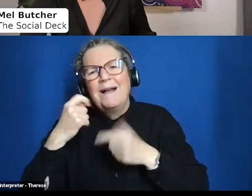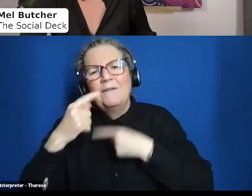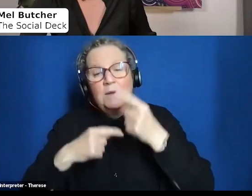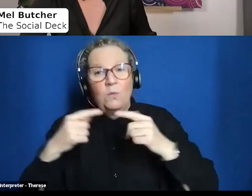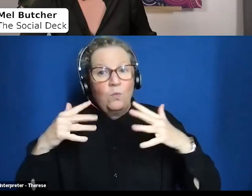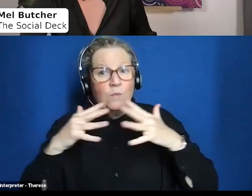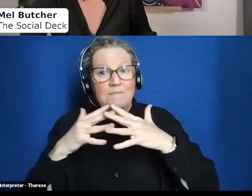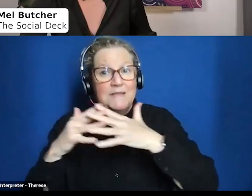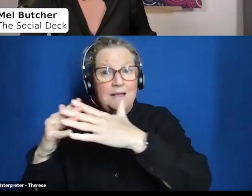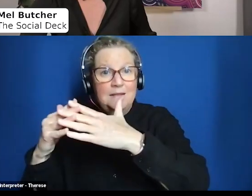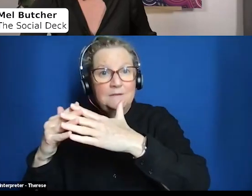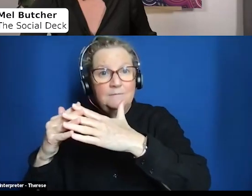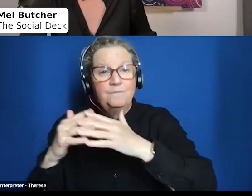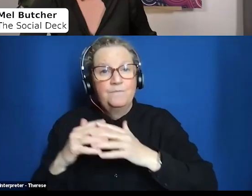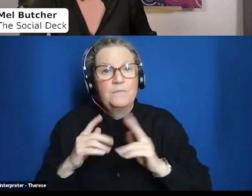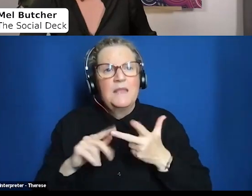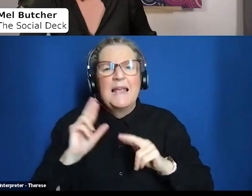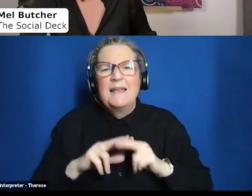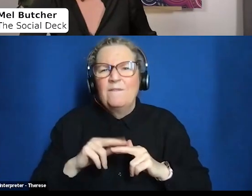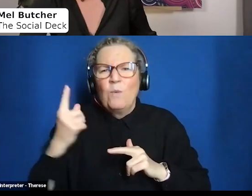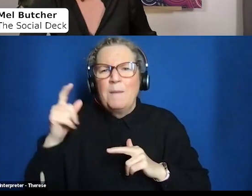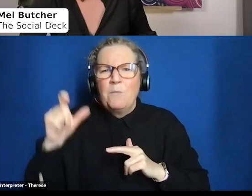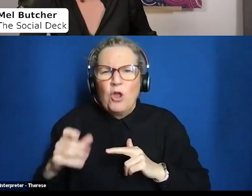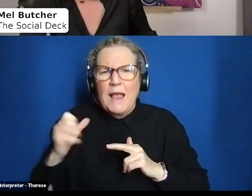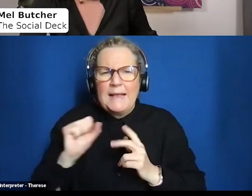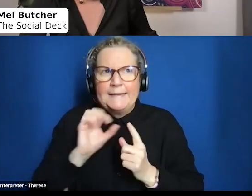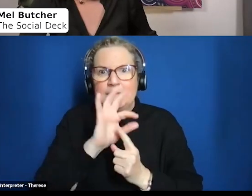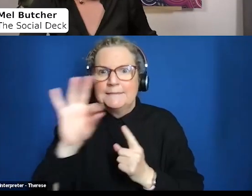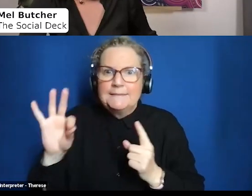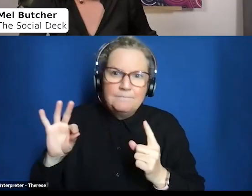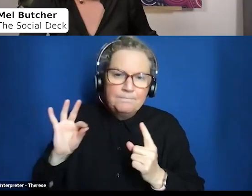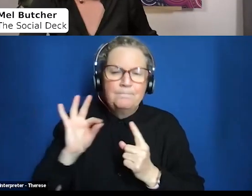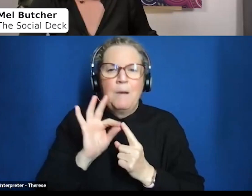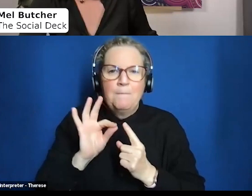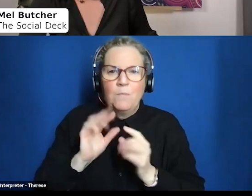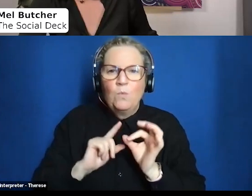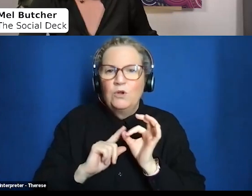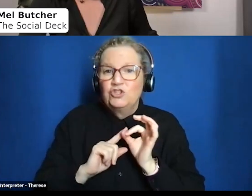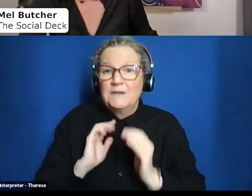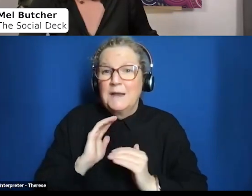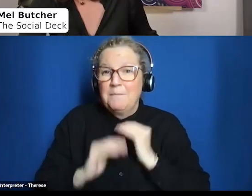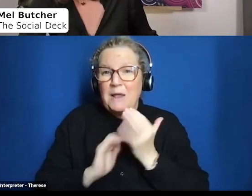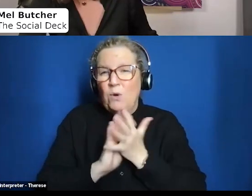I'm sure if a person has a particularly precise question in relation to how the pilots were undertaken